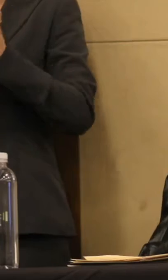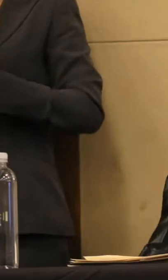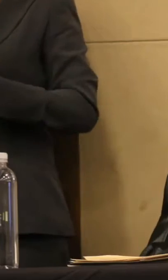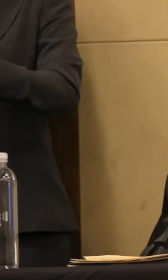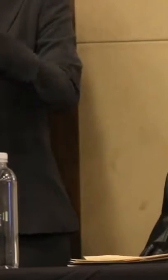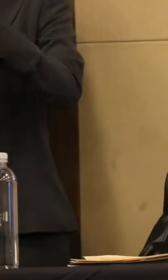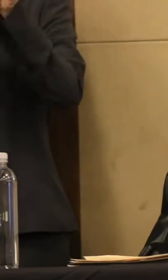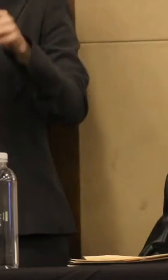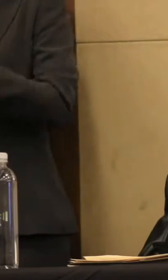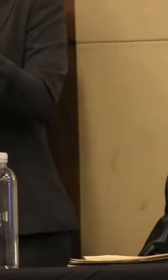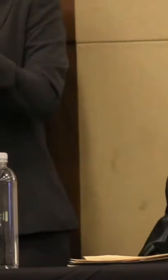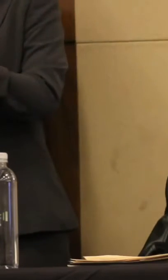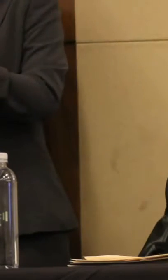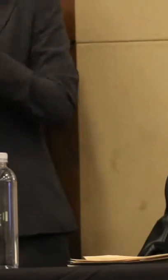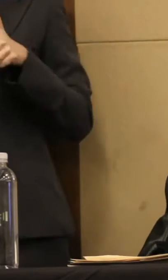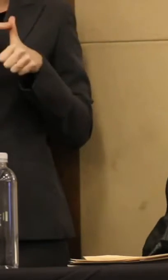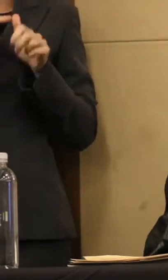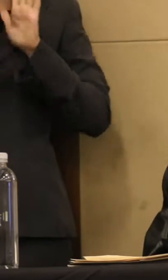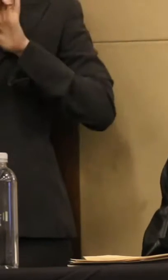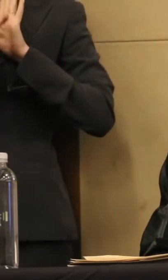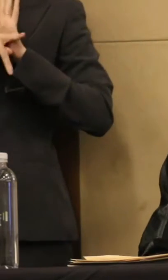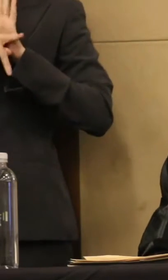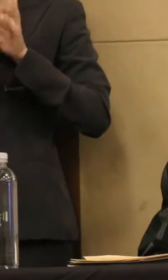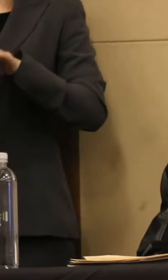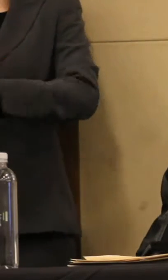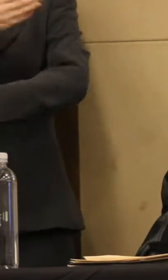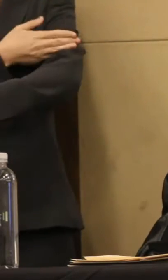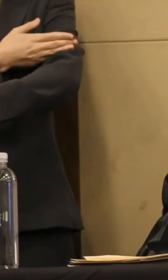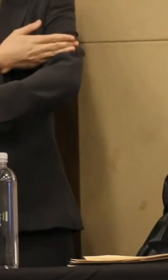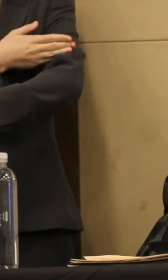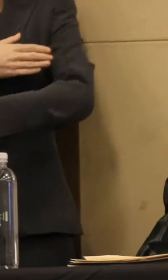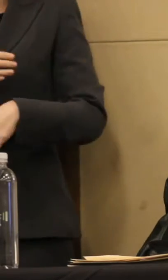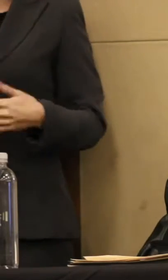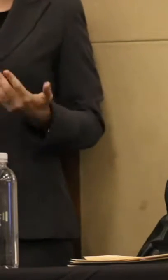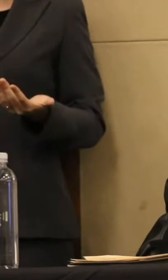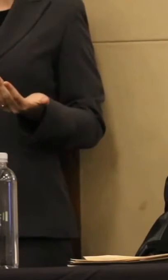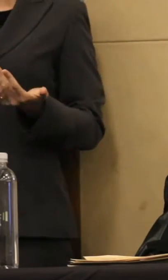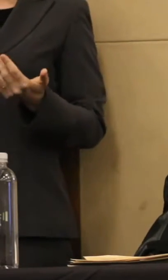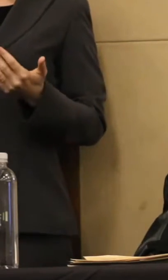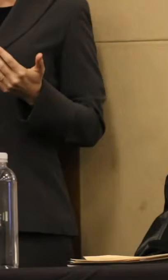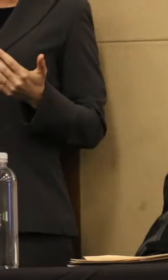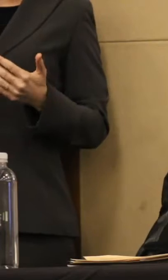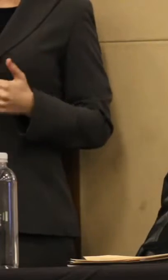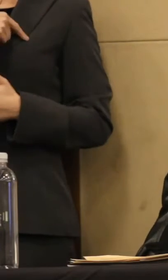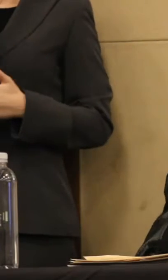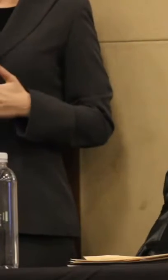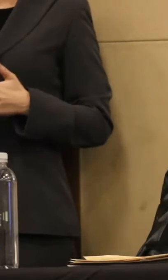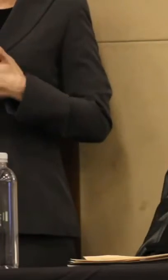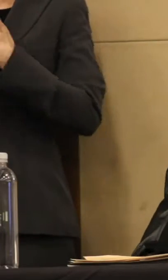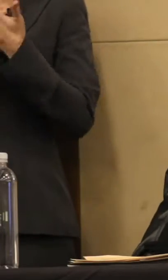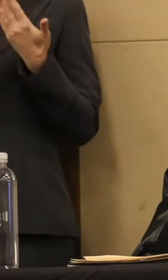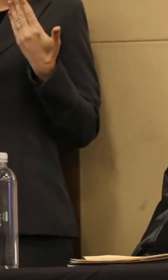And we know there are many unintentionally conflicting policies that are supposed to